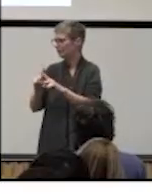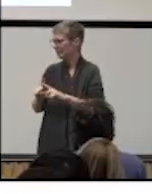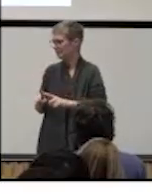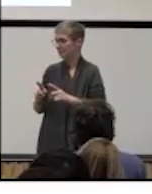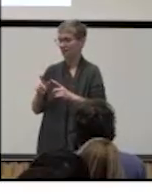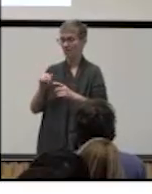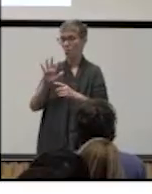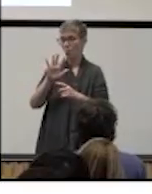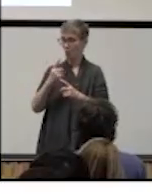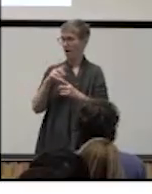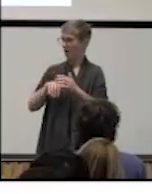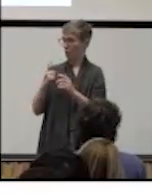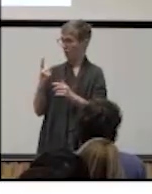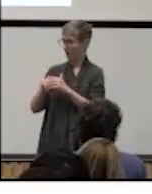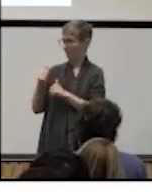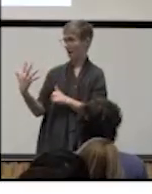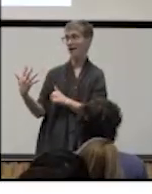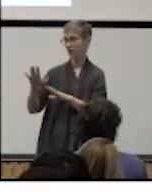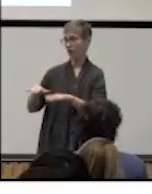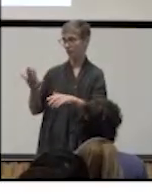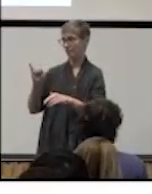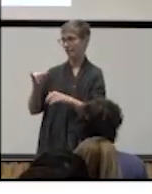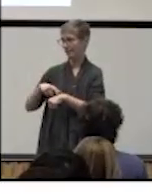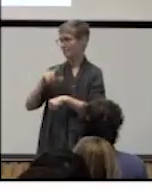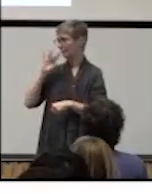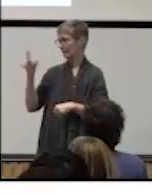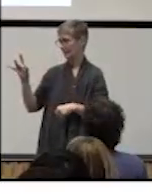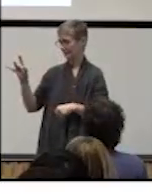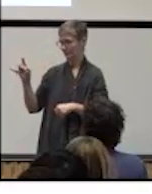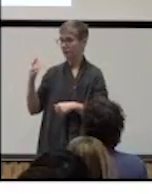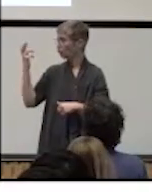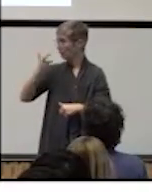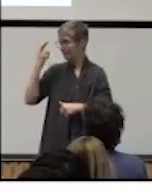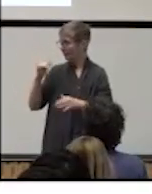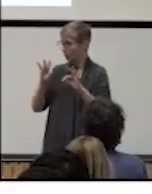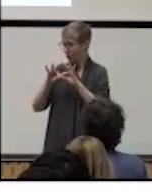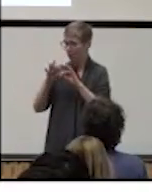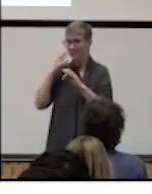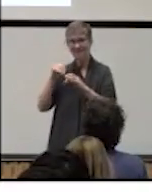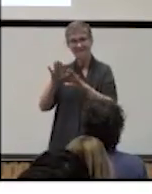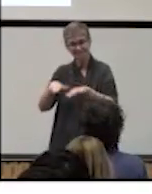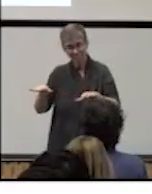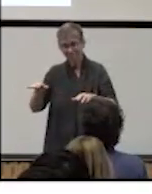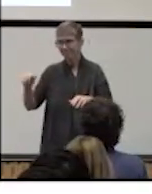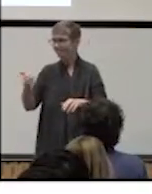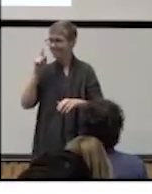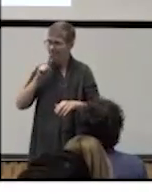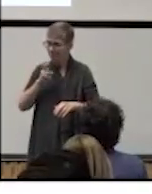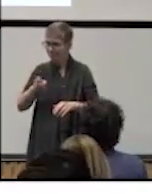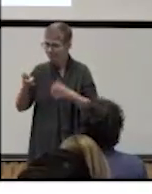by the time they reach 18. And why does this matter? Because children who are deaf or hard of hearing are at